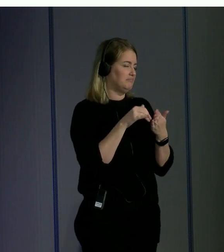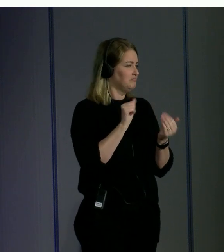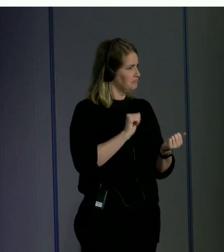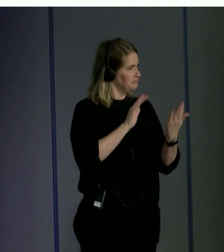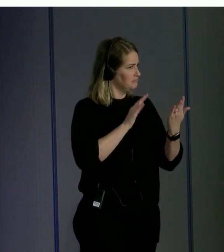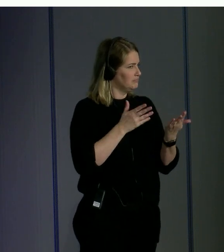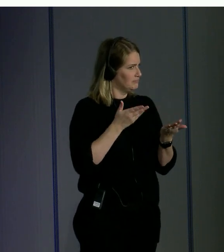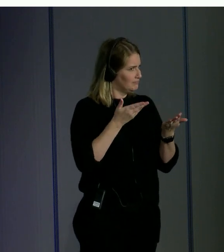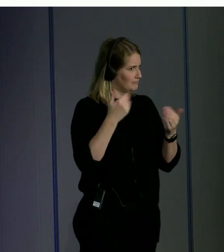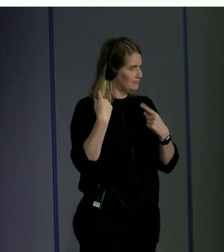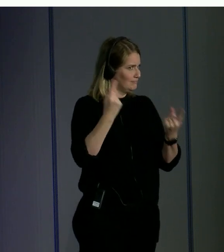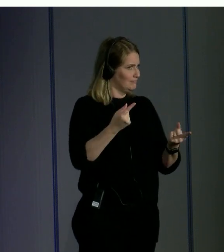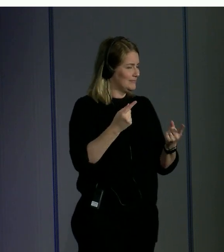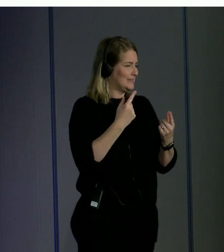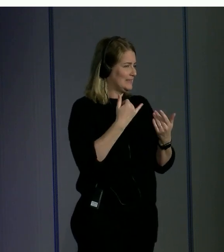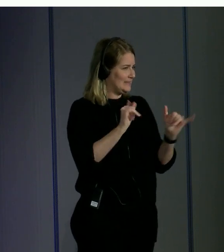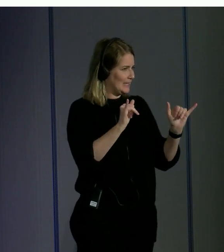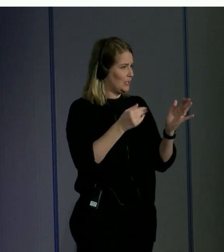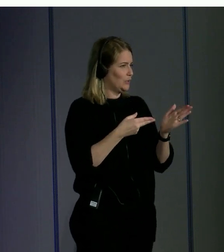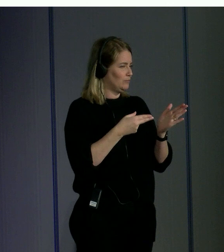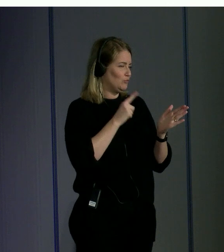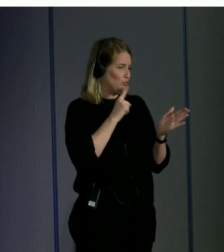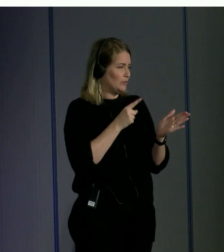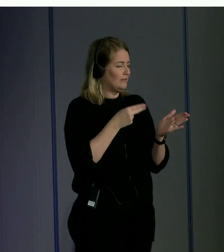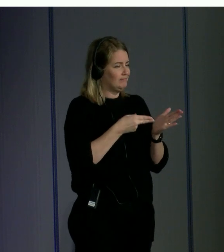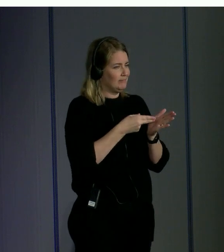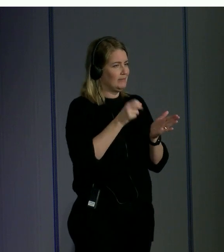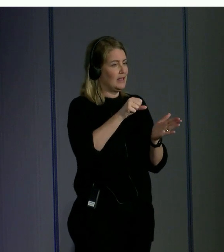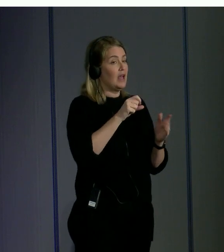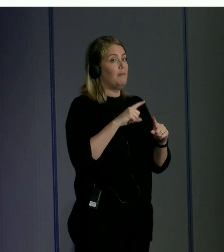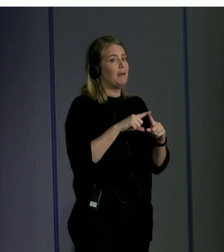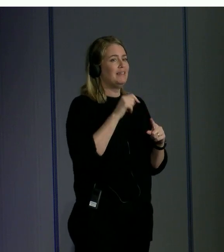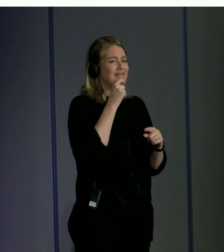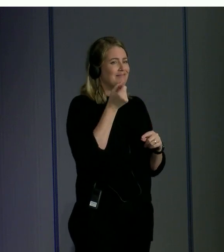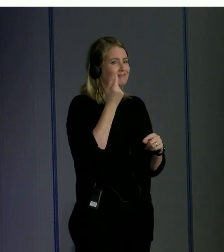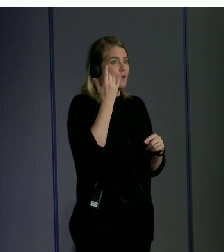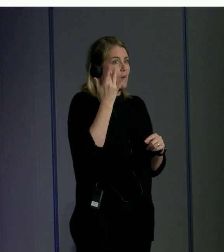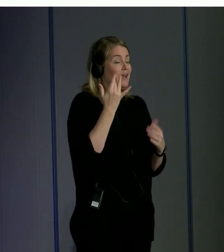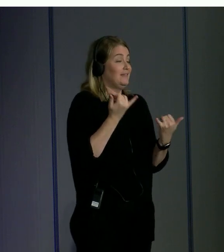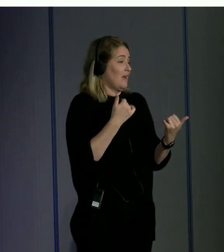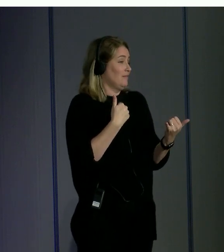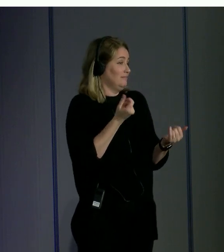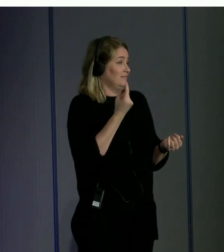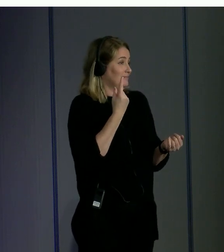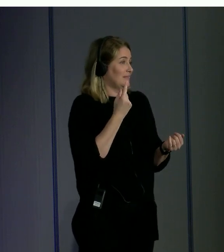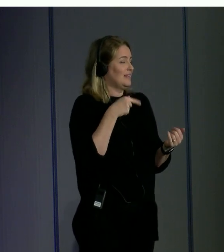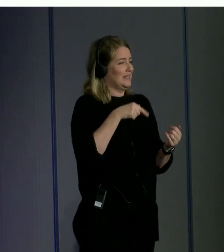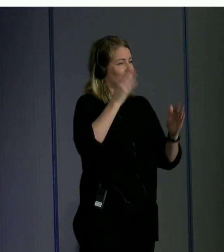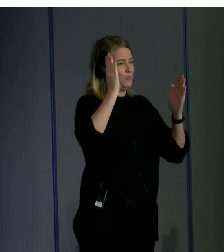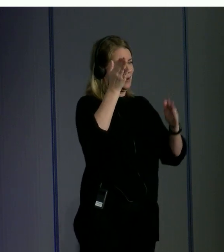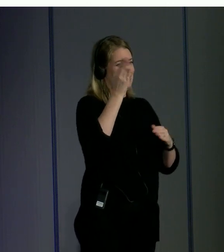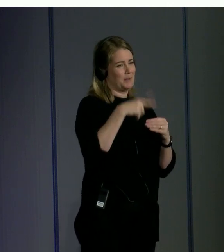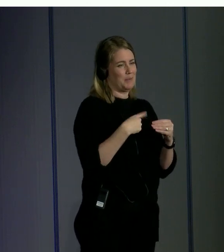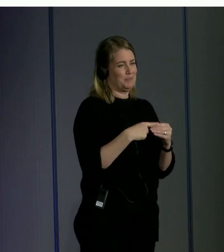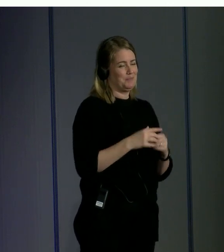And that's still true, but I didn't really quite understand why. And now I do. And that's what this presentation is about.